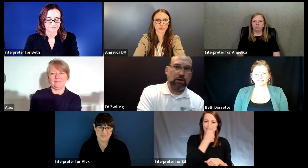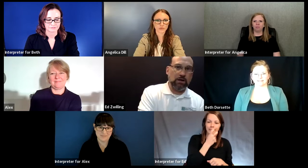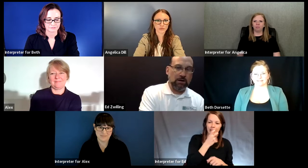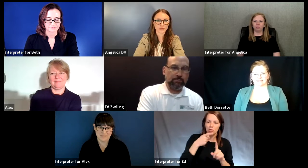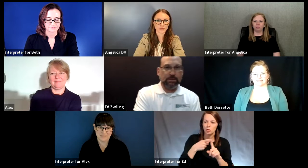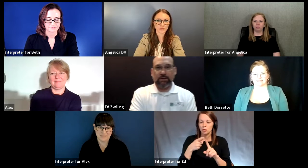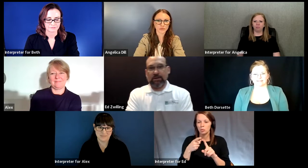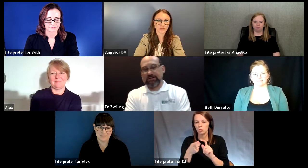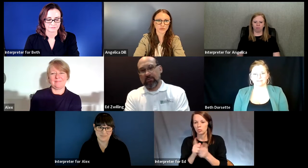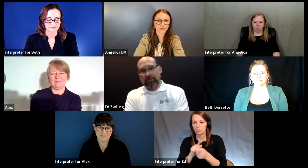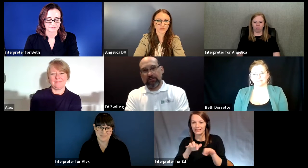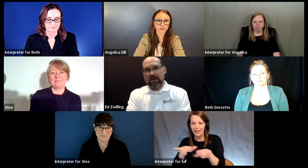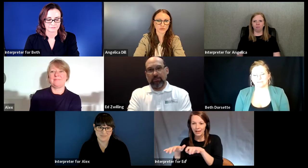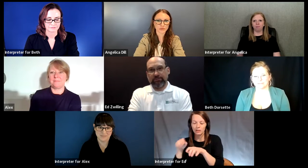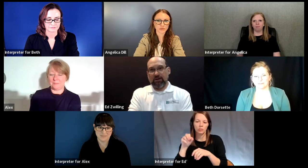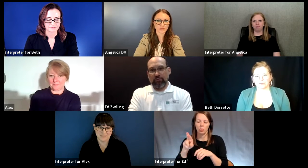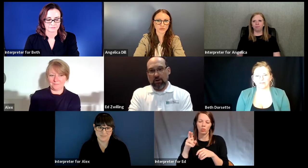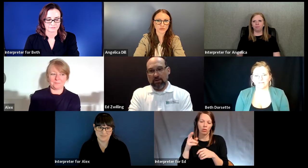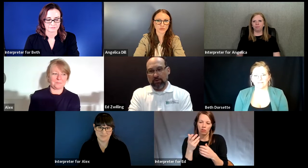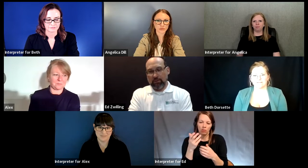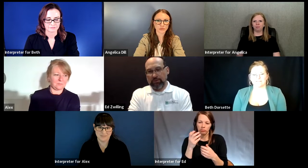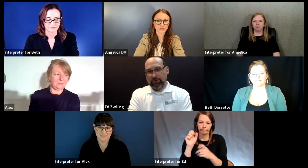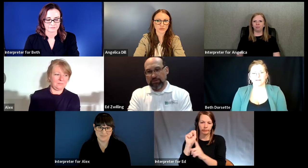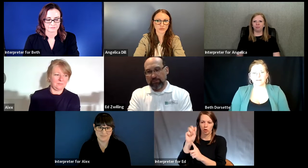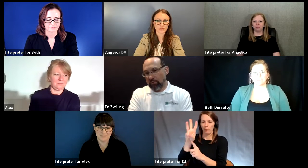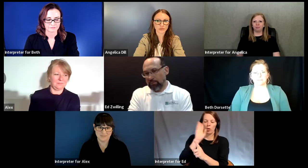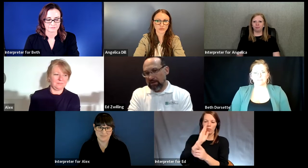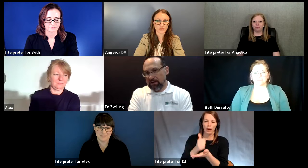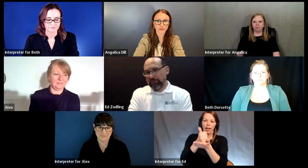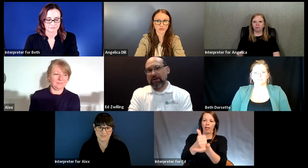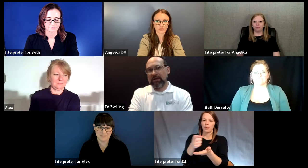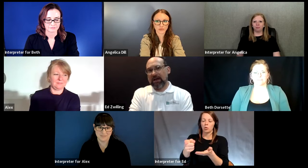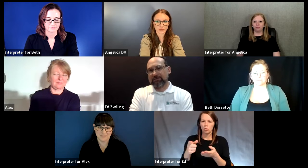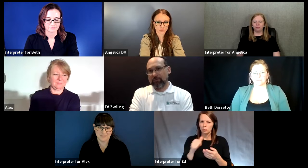Or some other type of software that would help you do your job, don't be afraid to ask